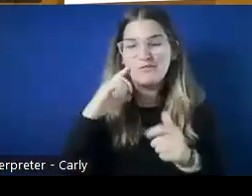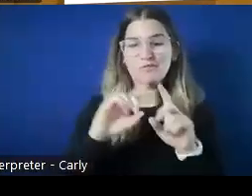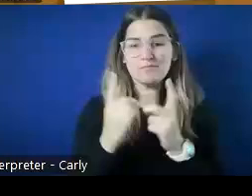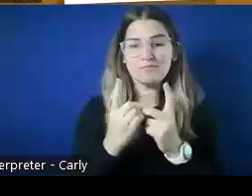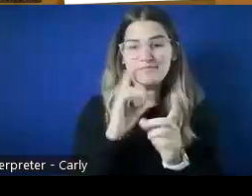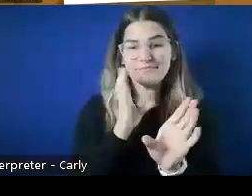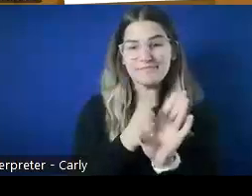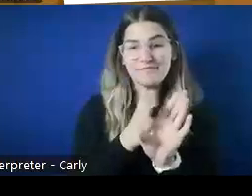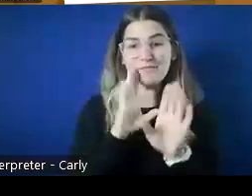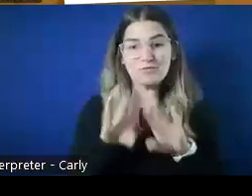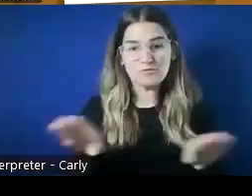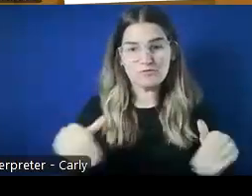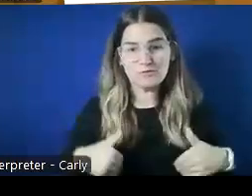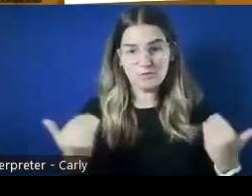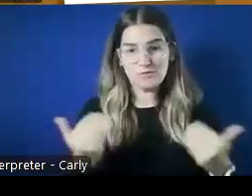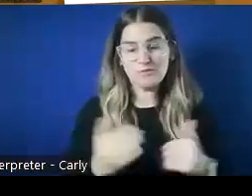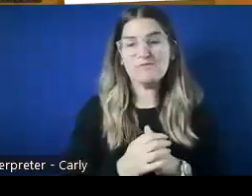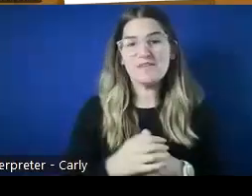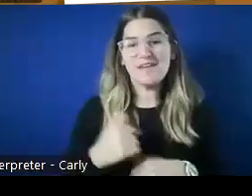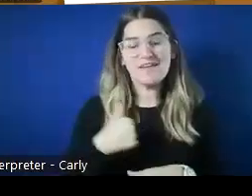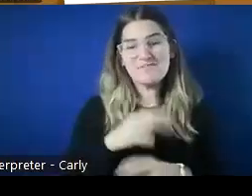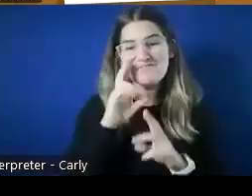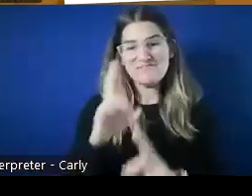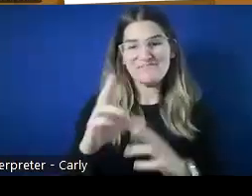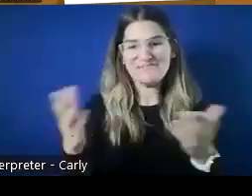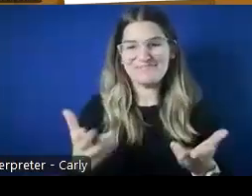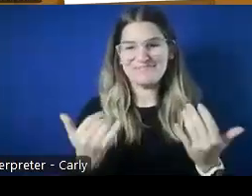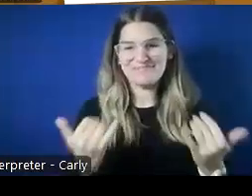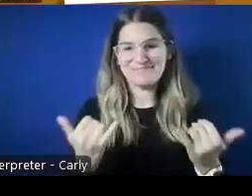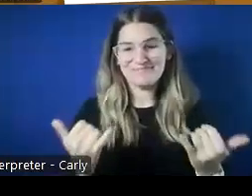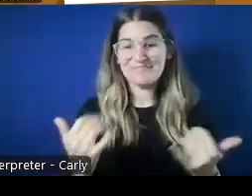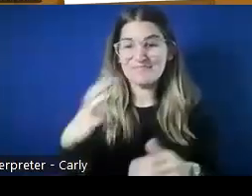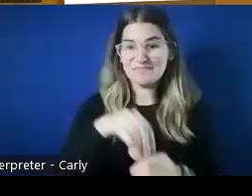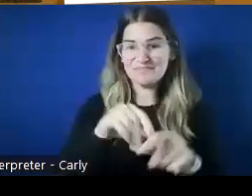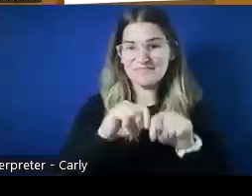and Youth and it gives me great pleasure to be here today as part of the team that's going to